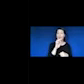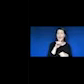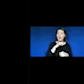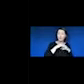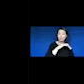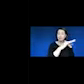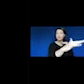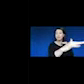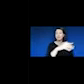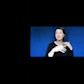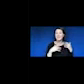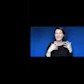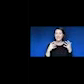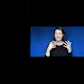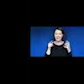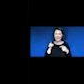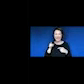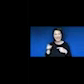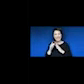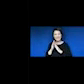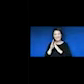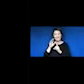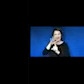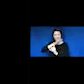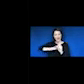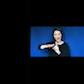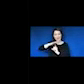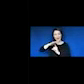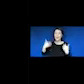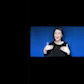these settings were motivating to my client, because this is what he is doing in his hobbies